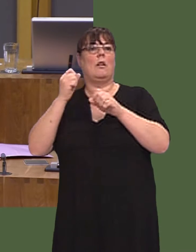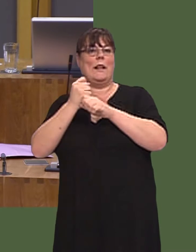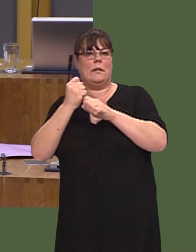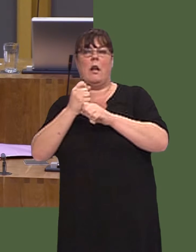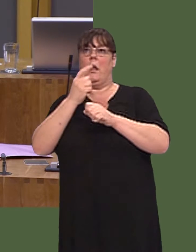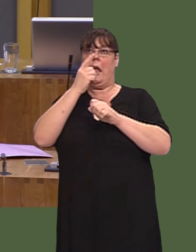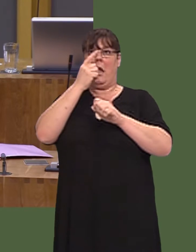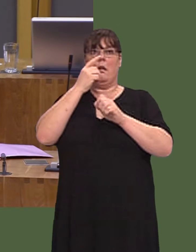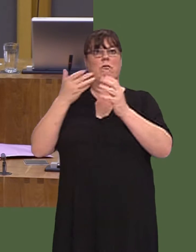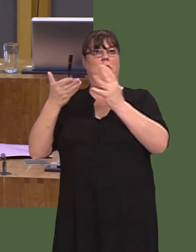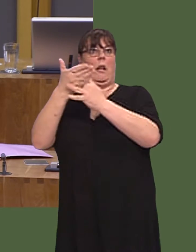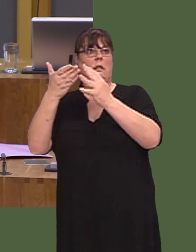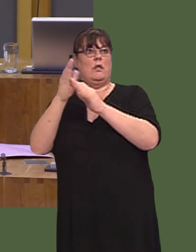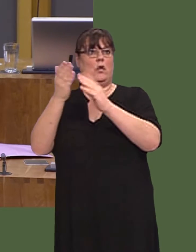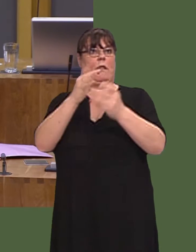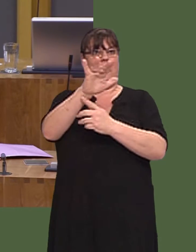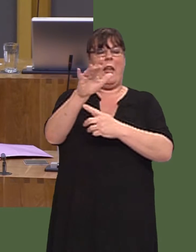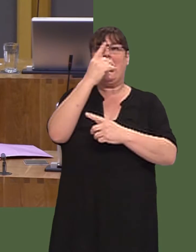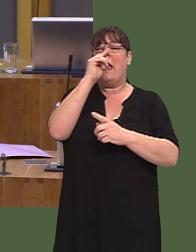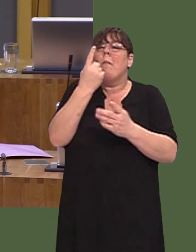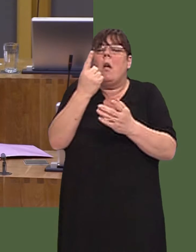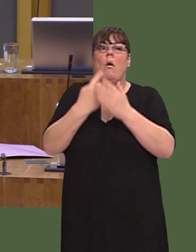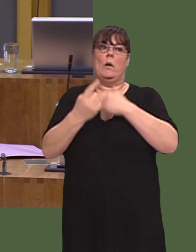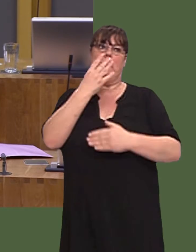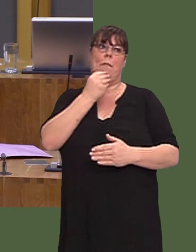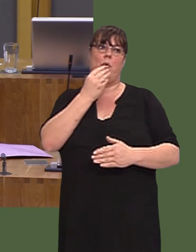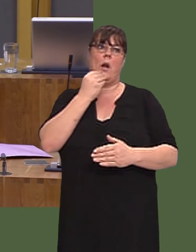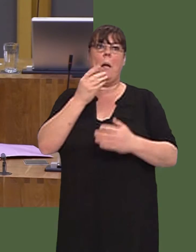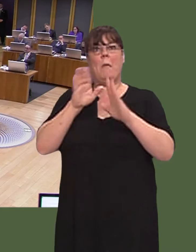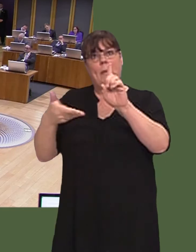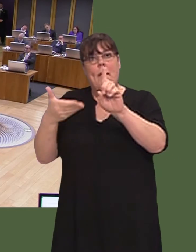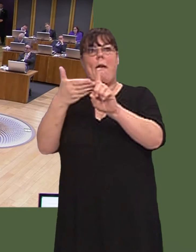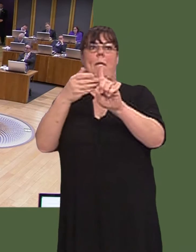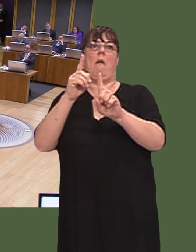measures and the hope is that the service will restart, ultimately.